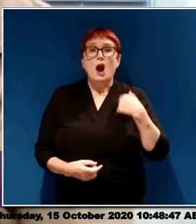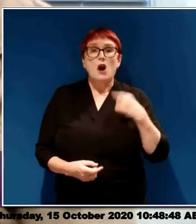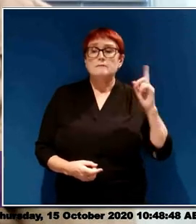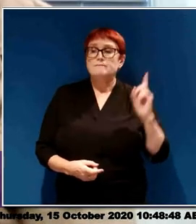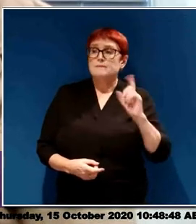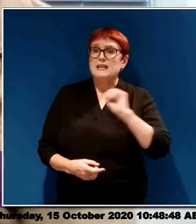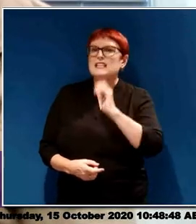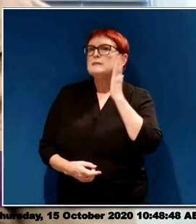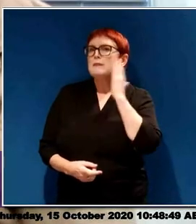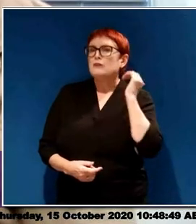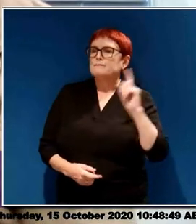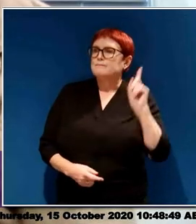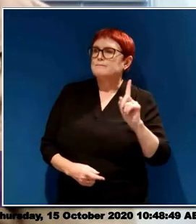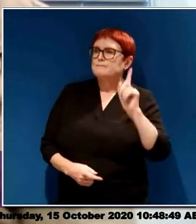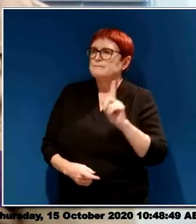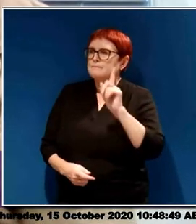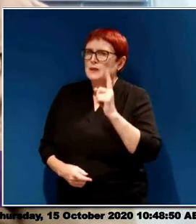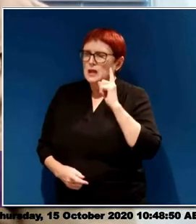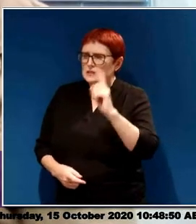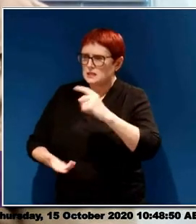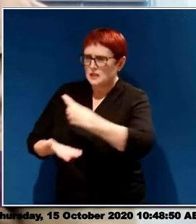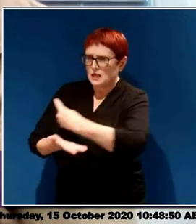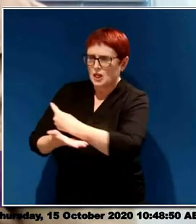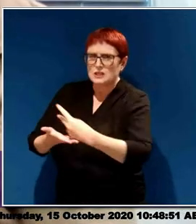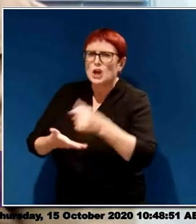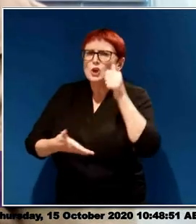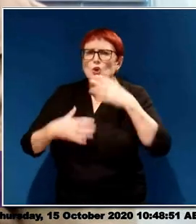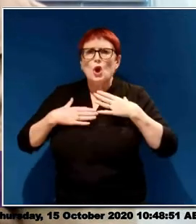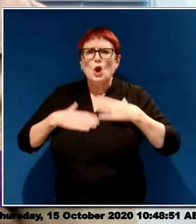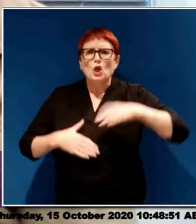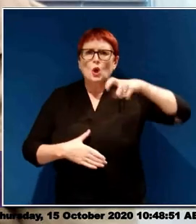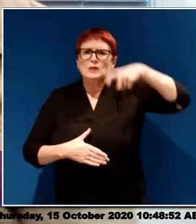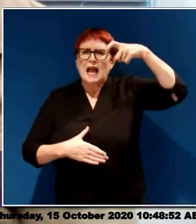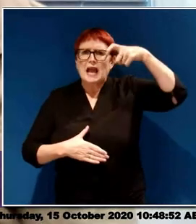with a coat hanger wrapped around his neck, he was purple.